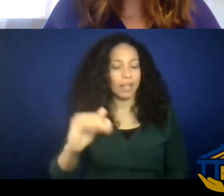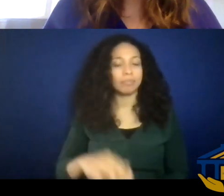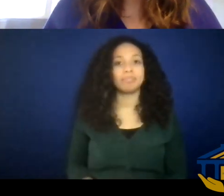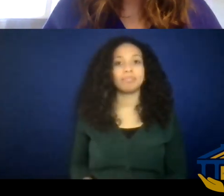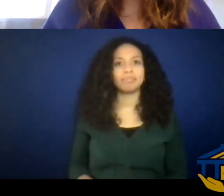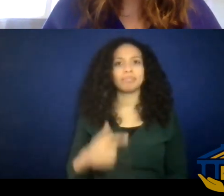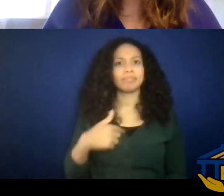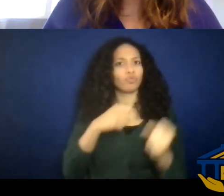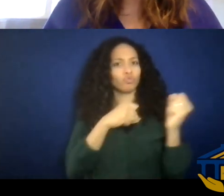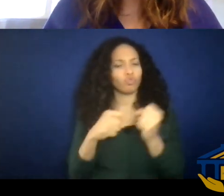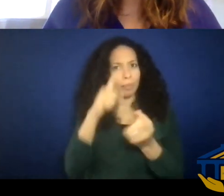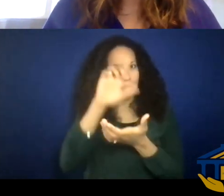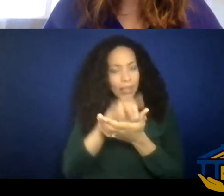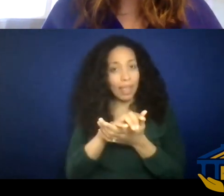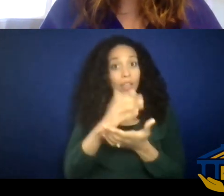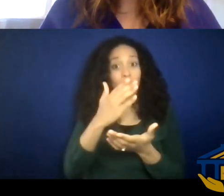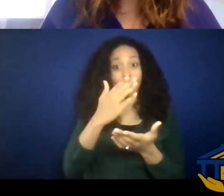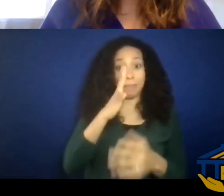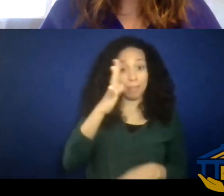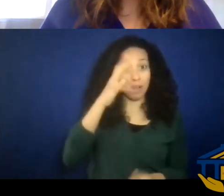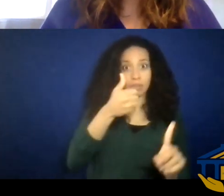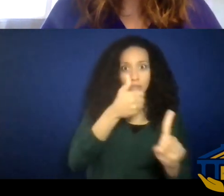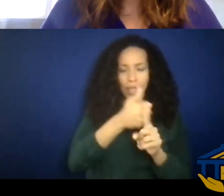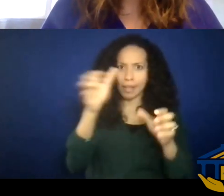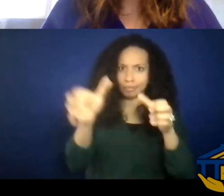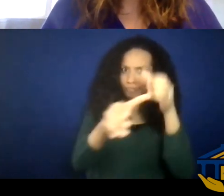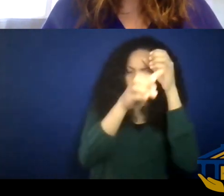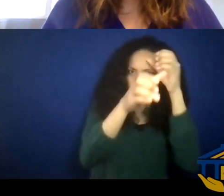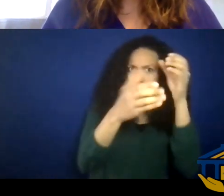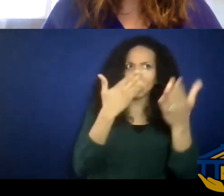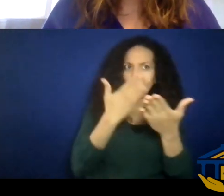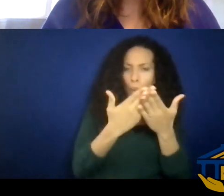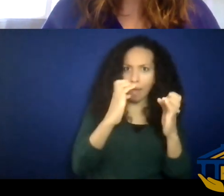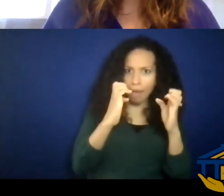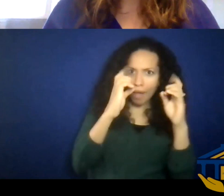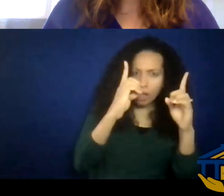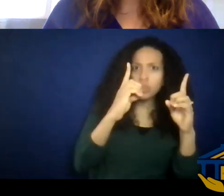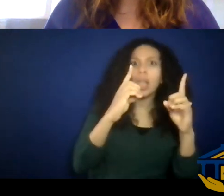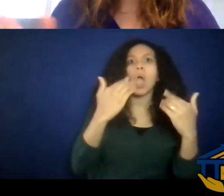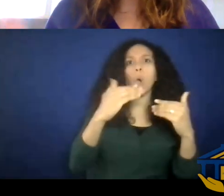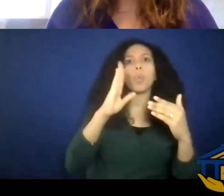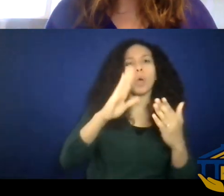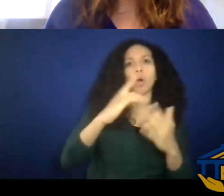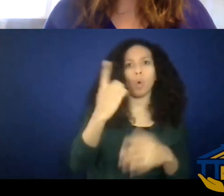good advocate for their child so a lot of this is just about empowering you to become an advocate.